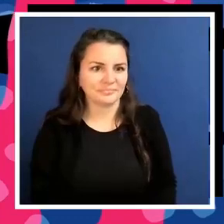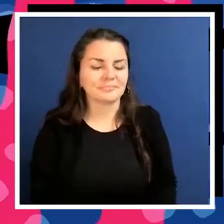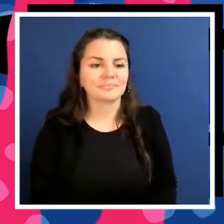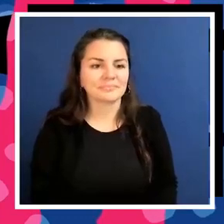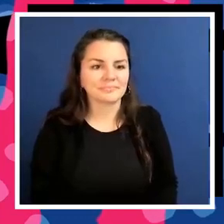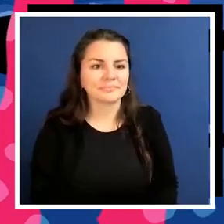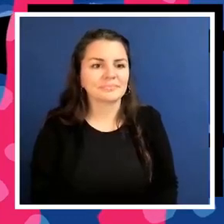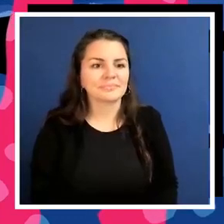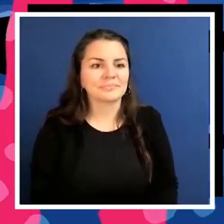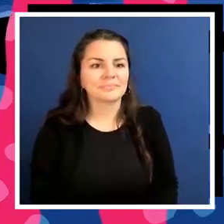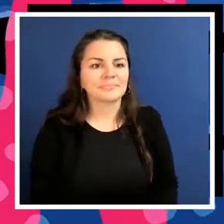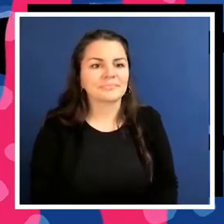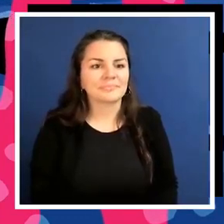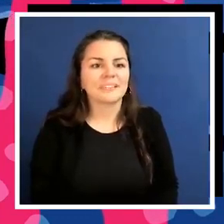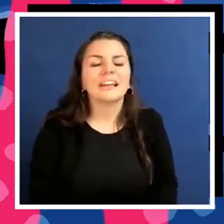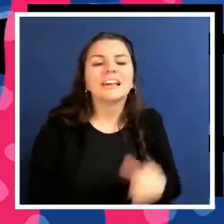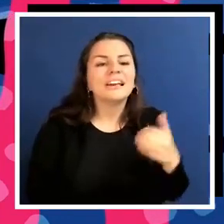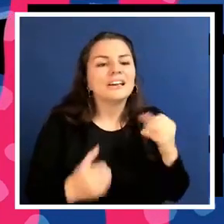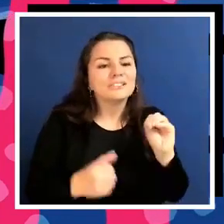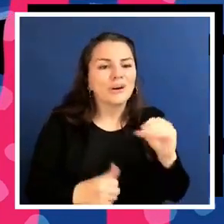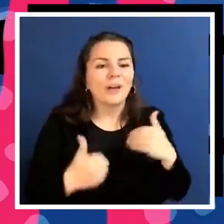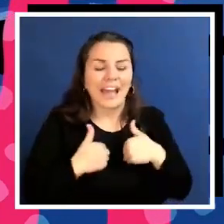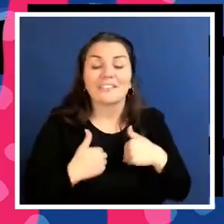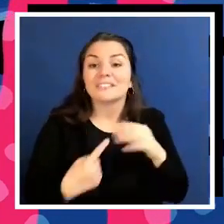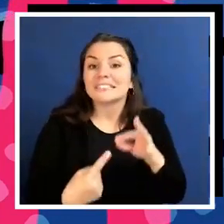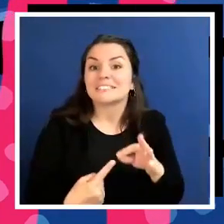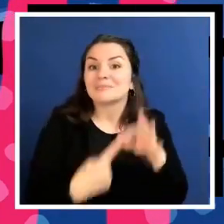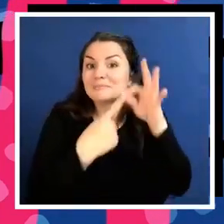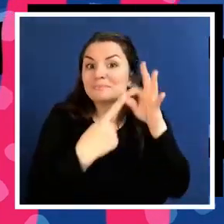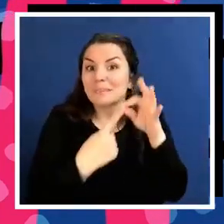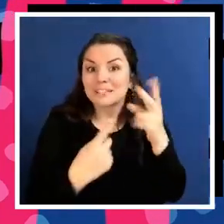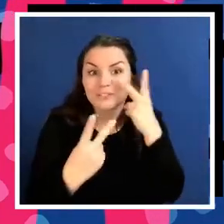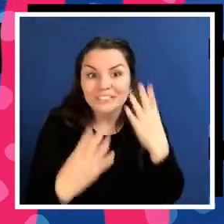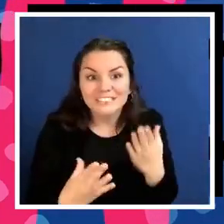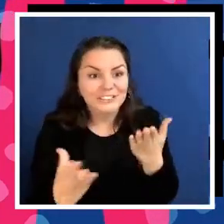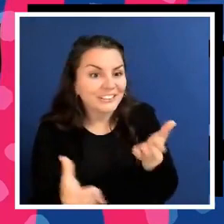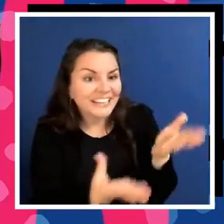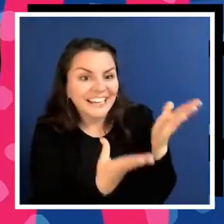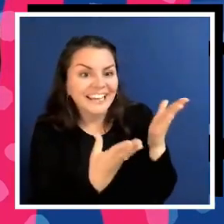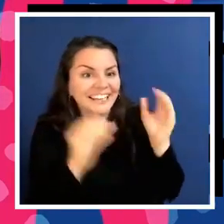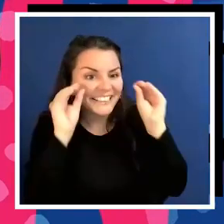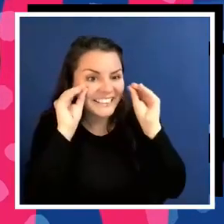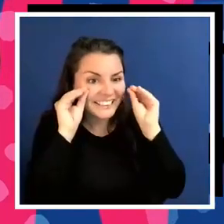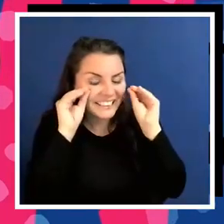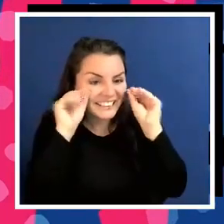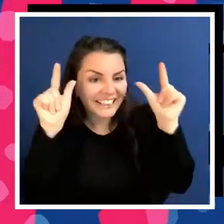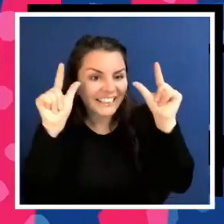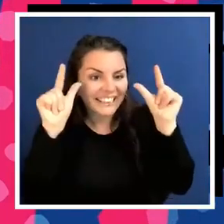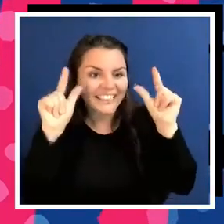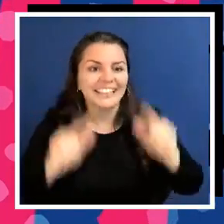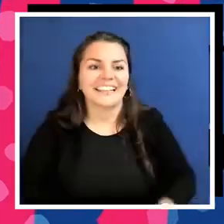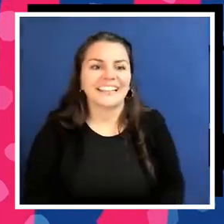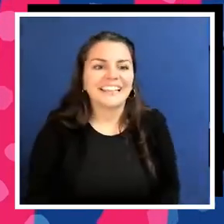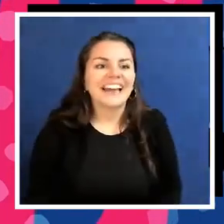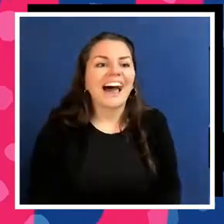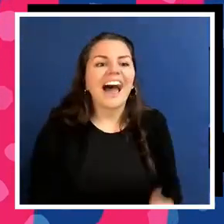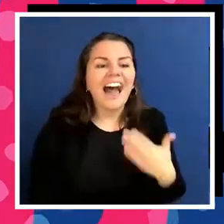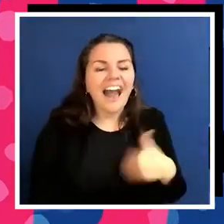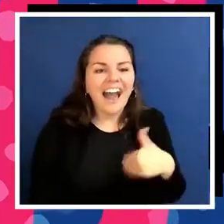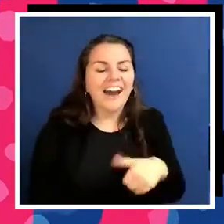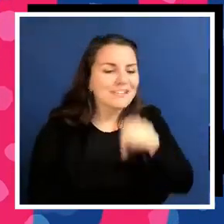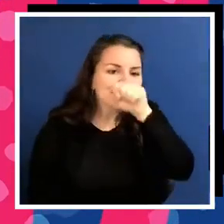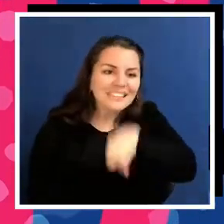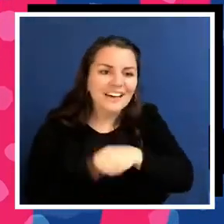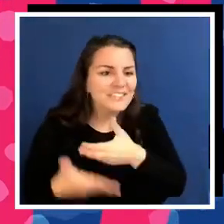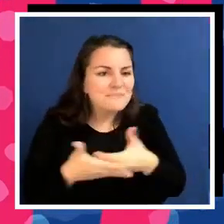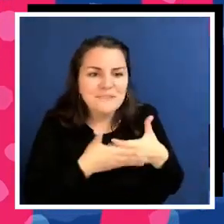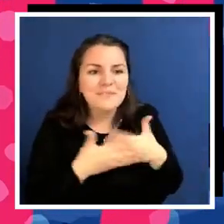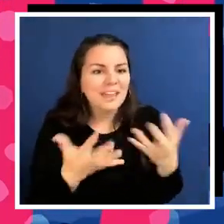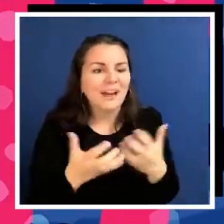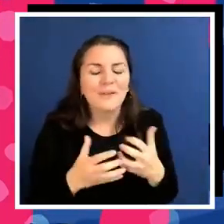THANK YOU SO MUCH, I APPRECIATE